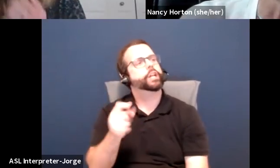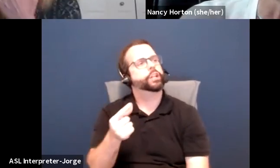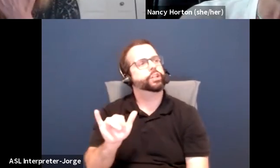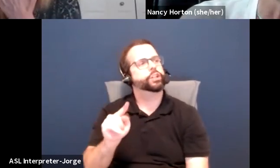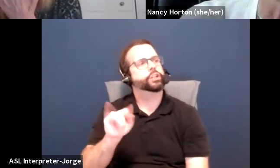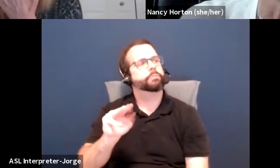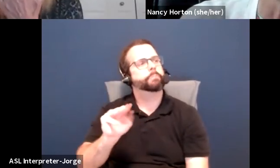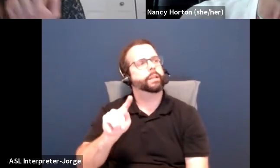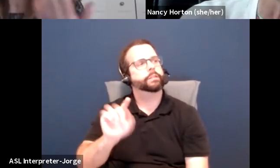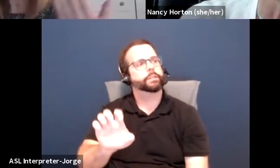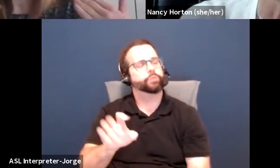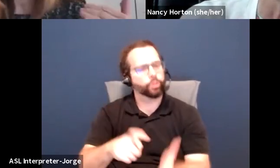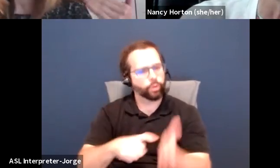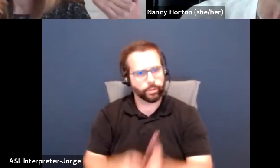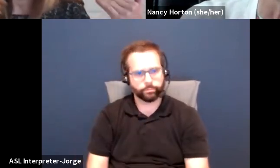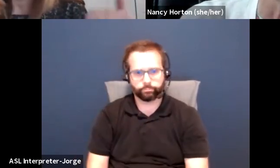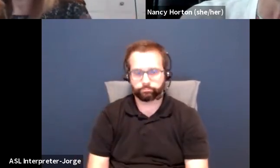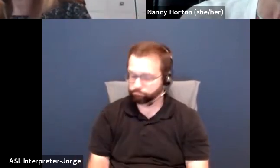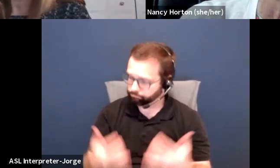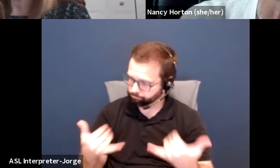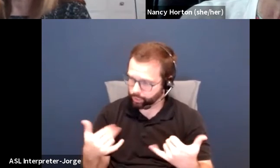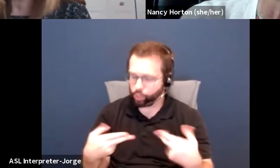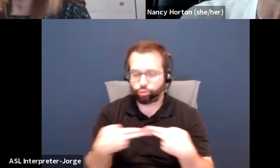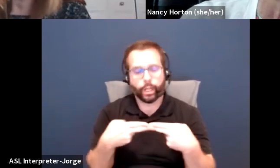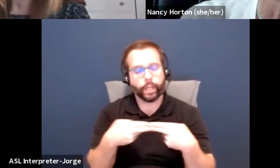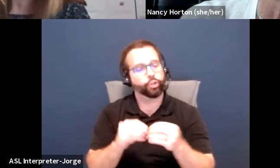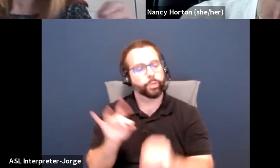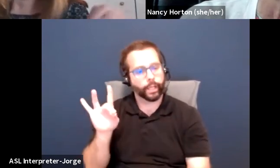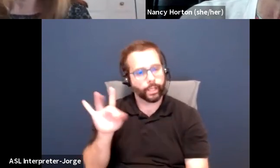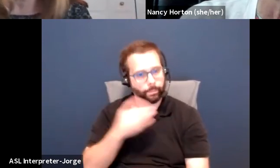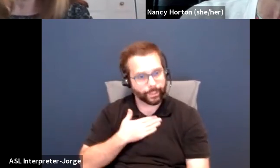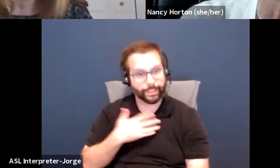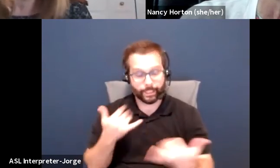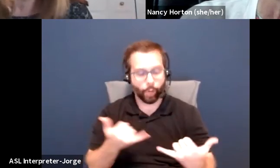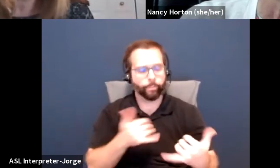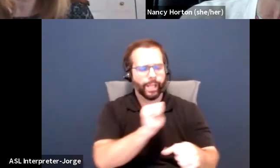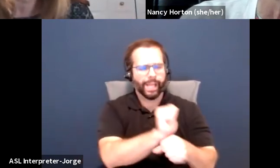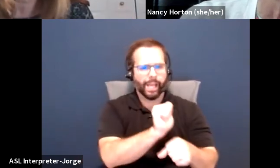legitimate requirement. » Anne: Okay, slide number 8,